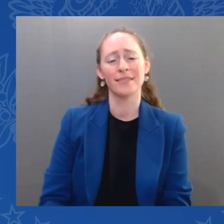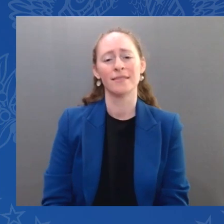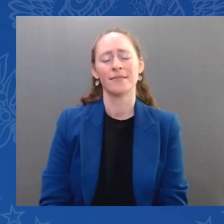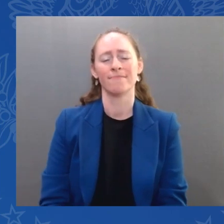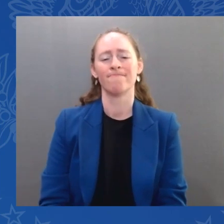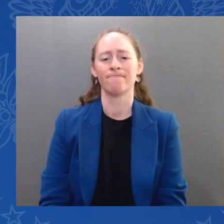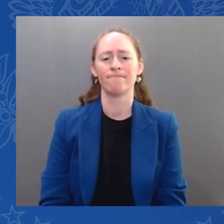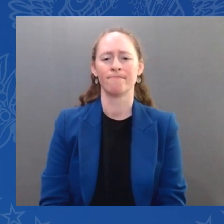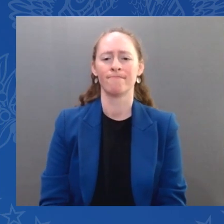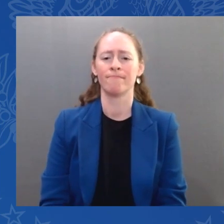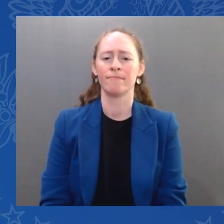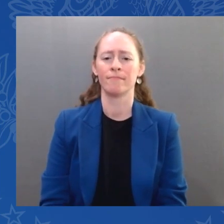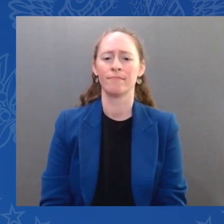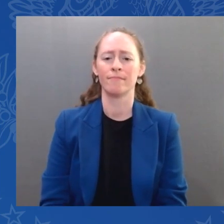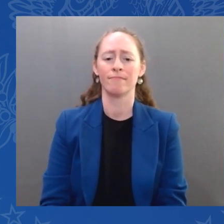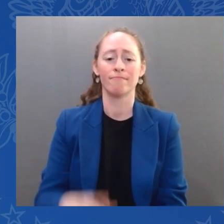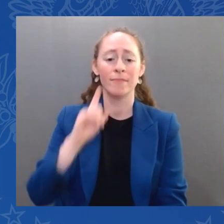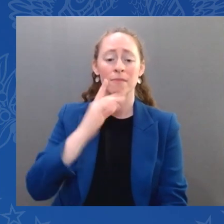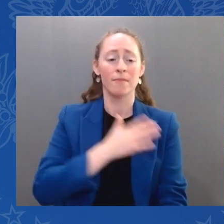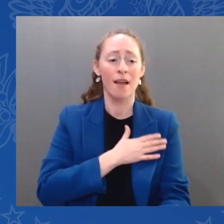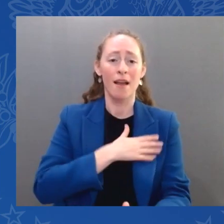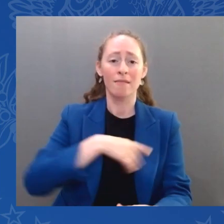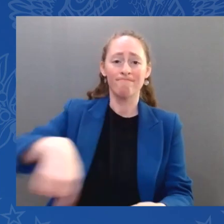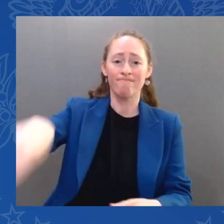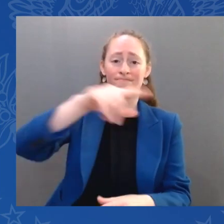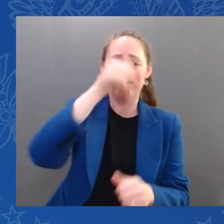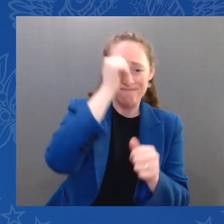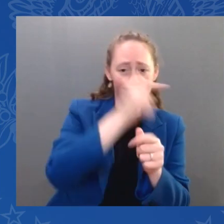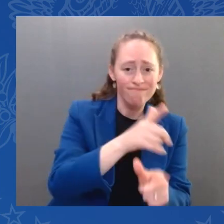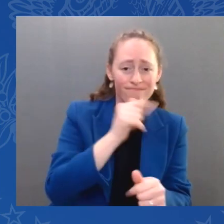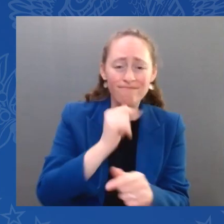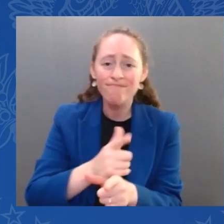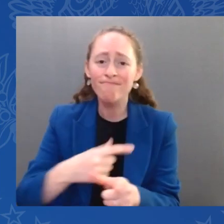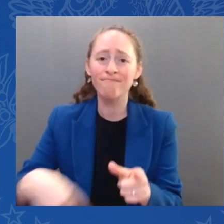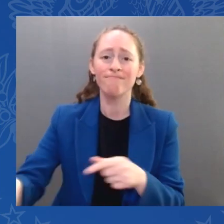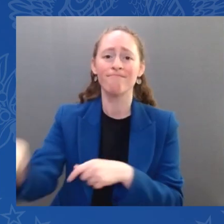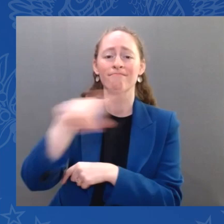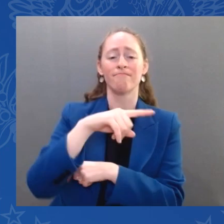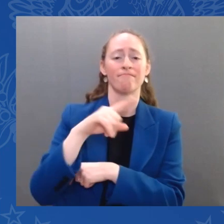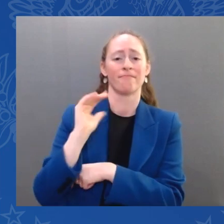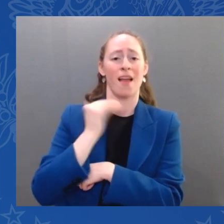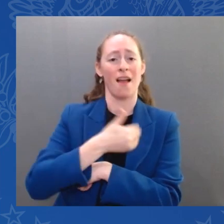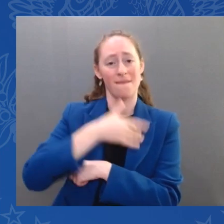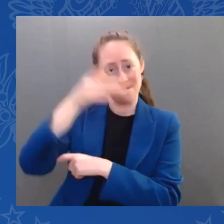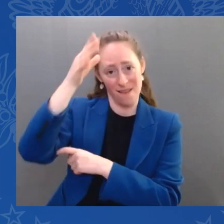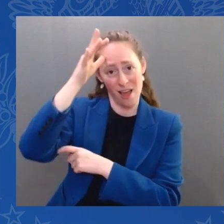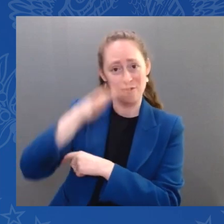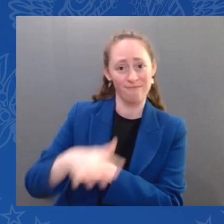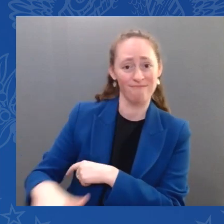our father, Daniel Senor, and our entire family, many of them whom are here today.